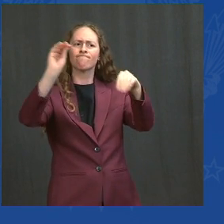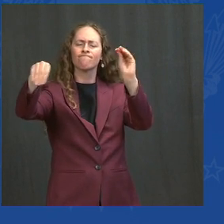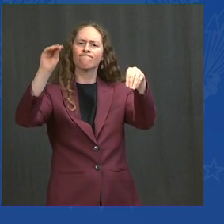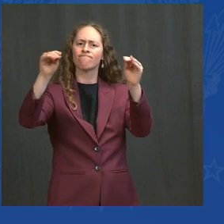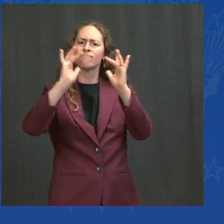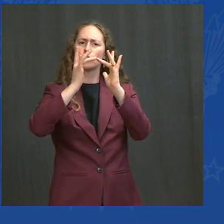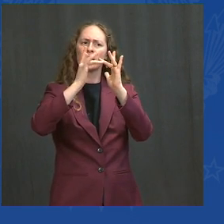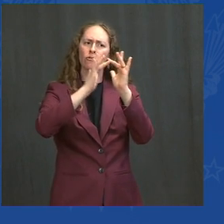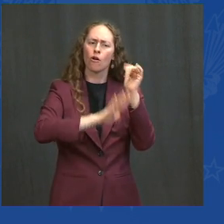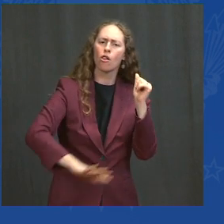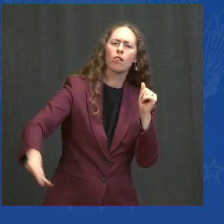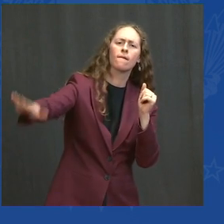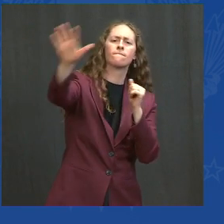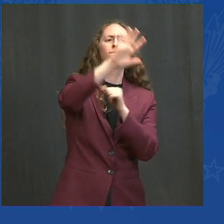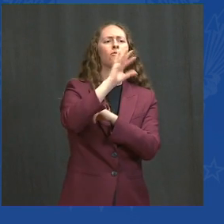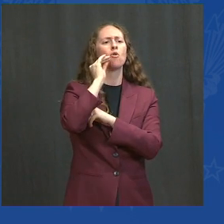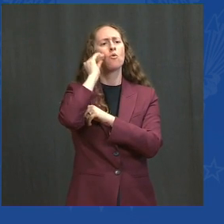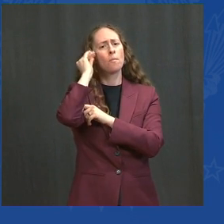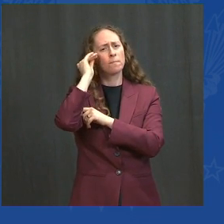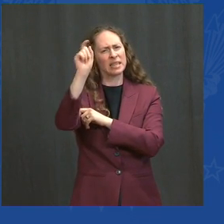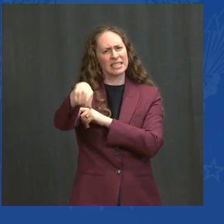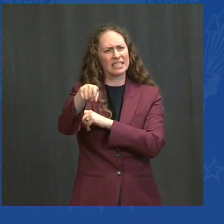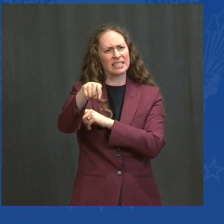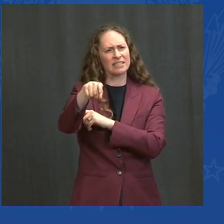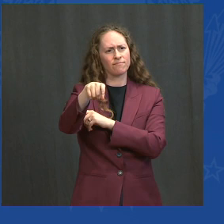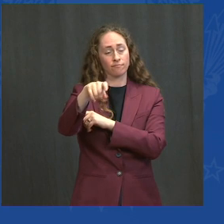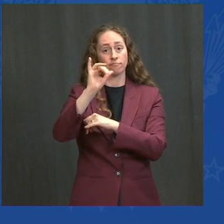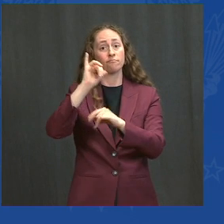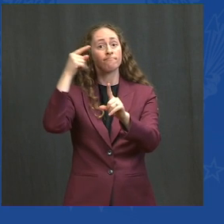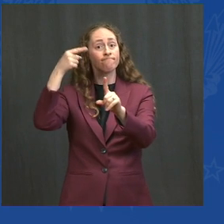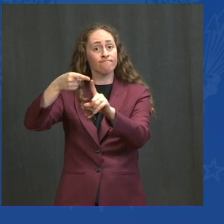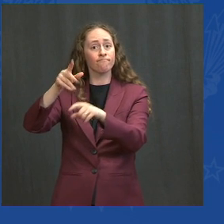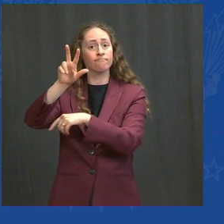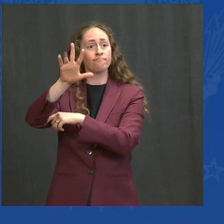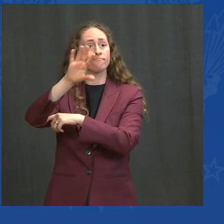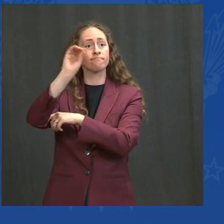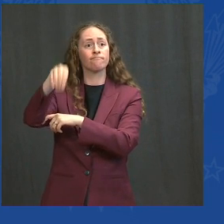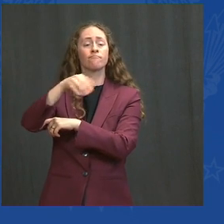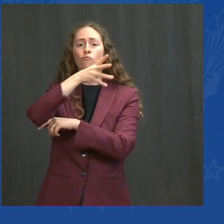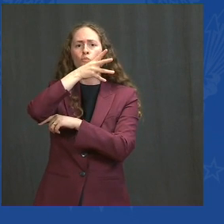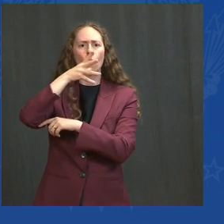including 35 percent of rural families who currently go without it.